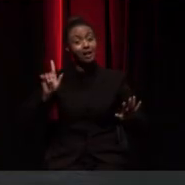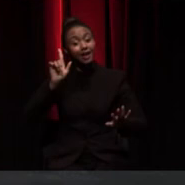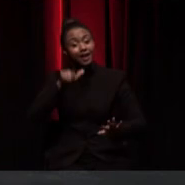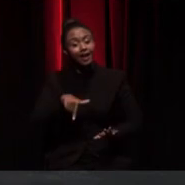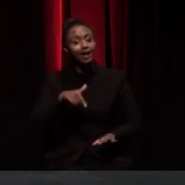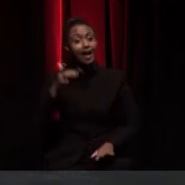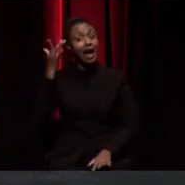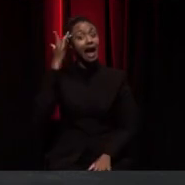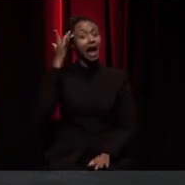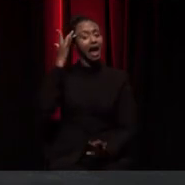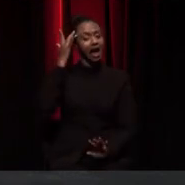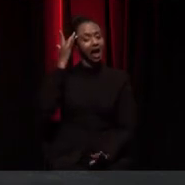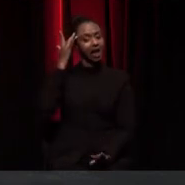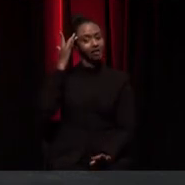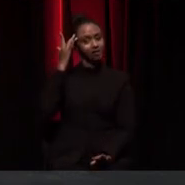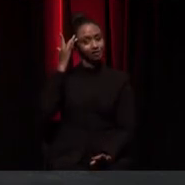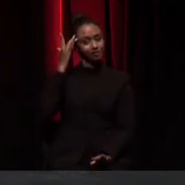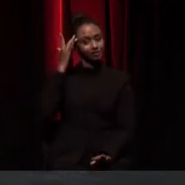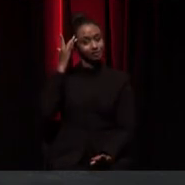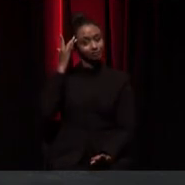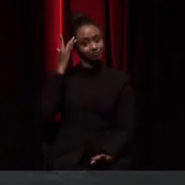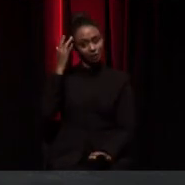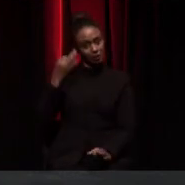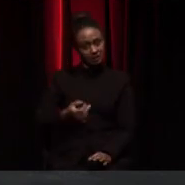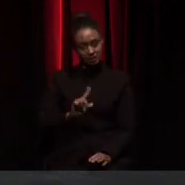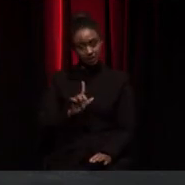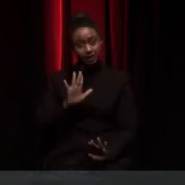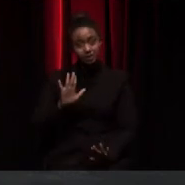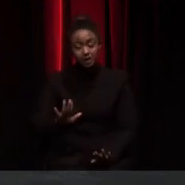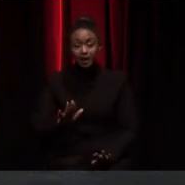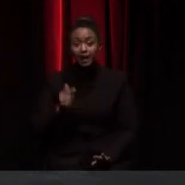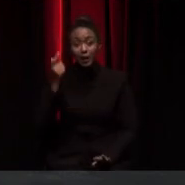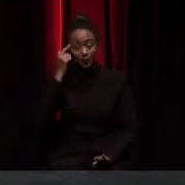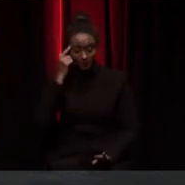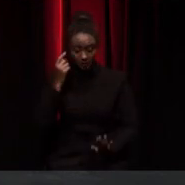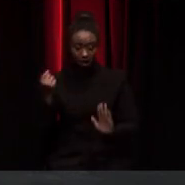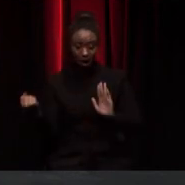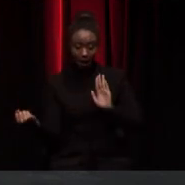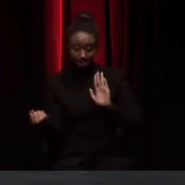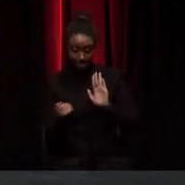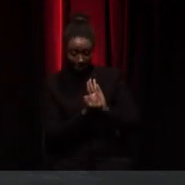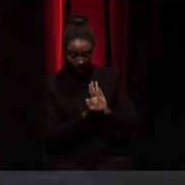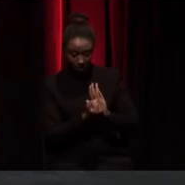I think that brands will soon land